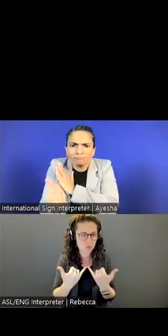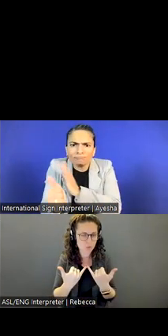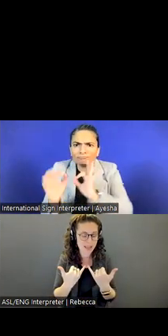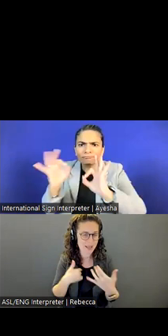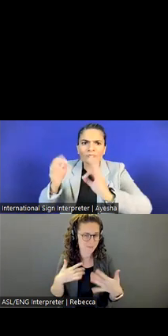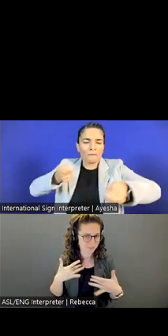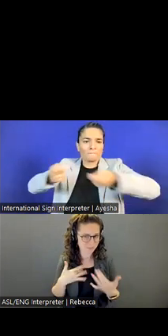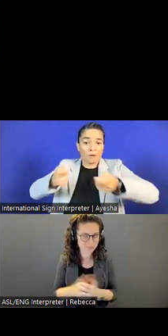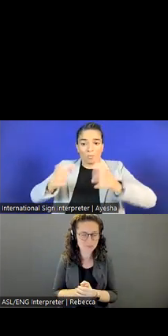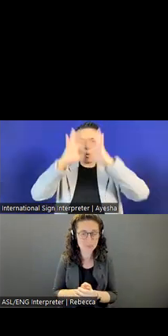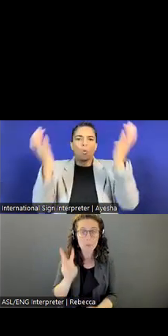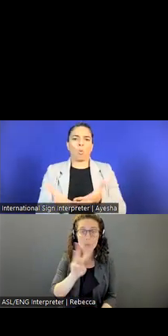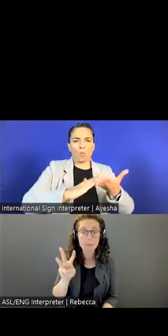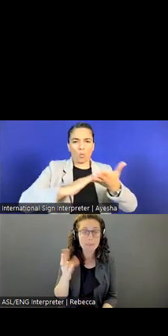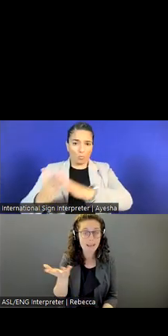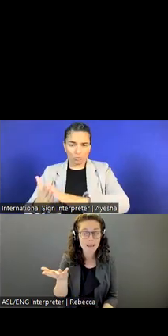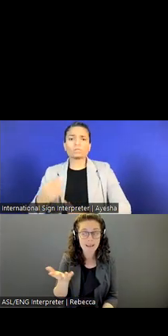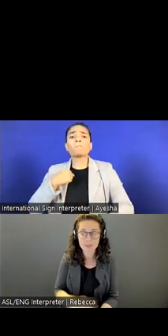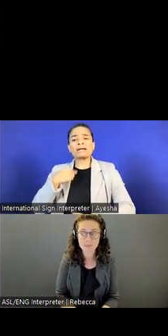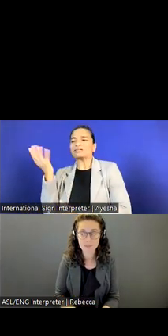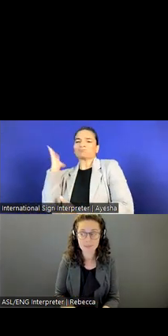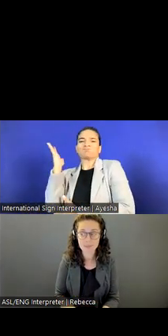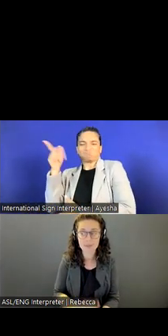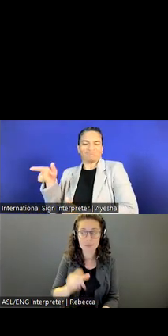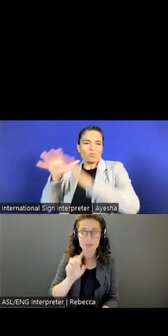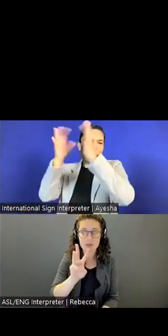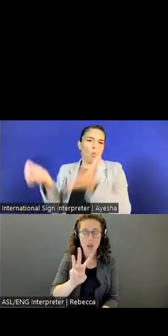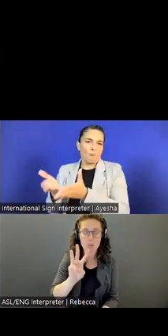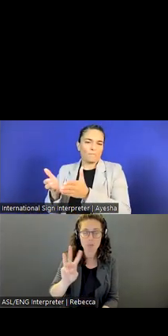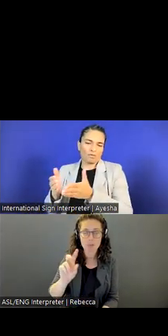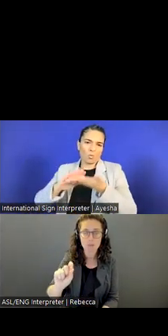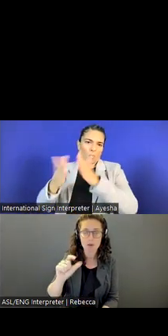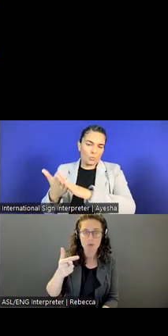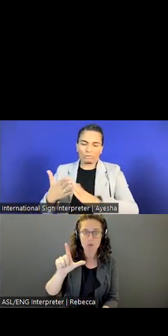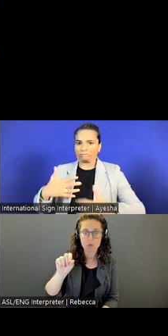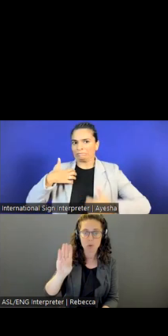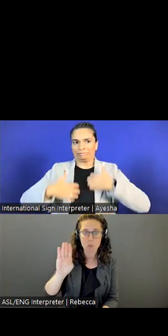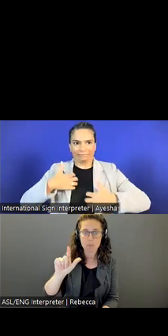Our website is www.globalcommunities.org.